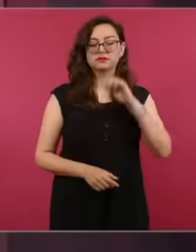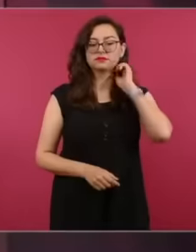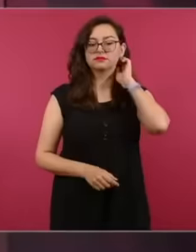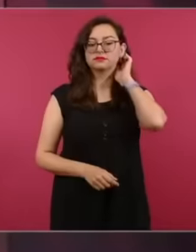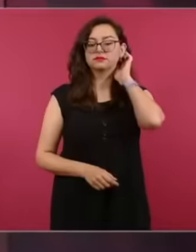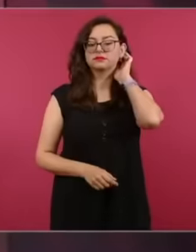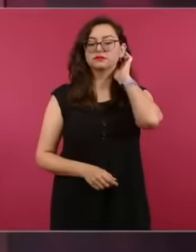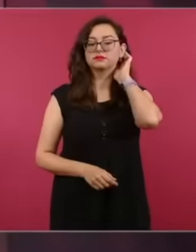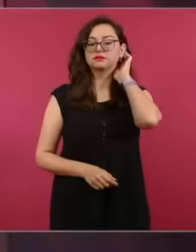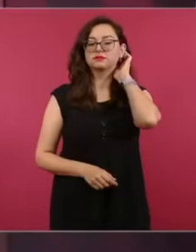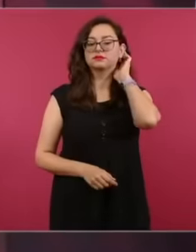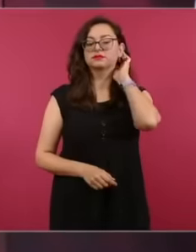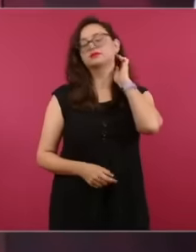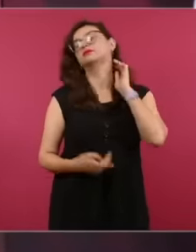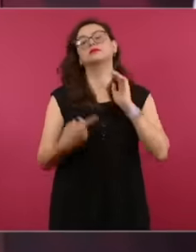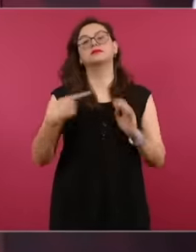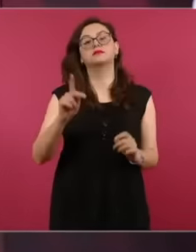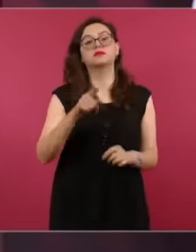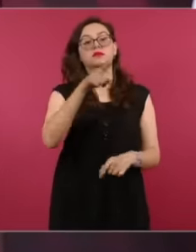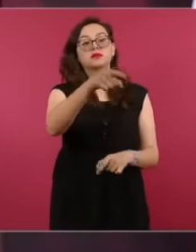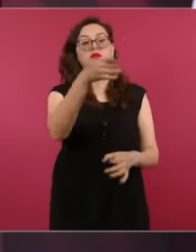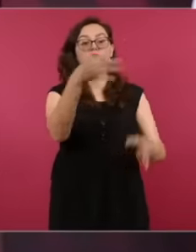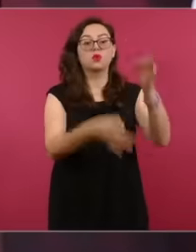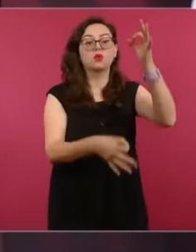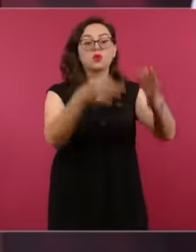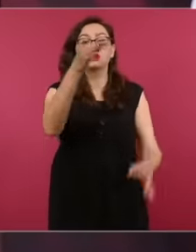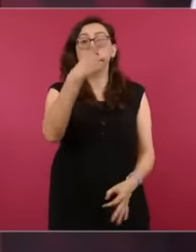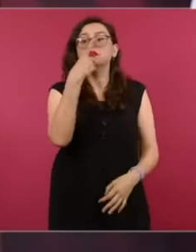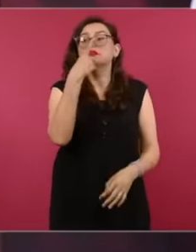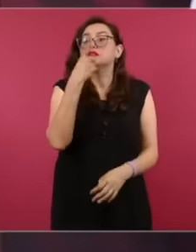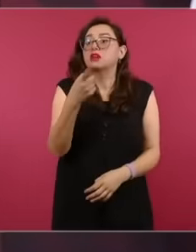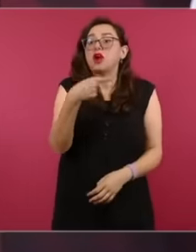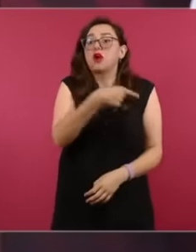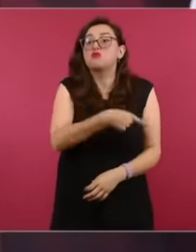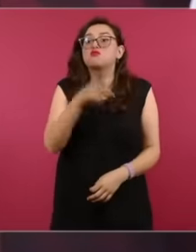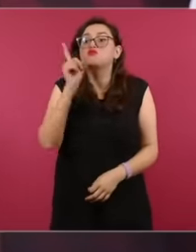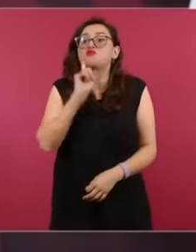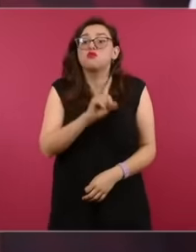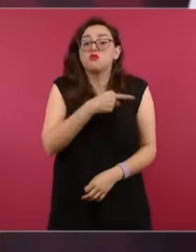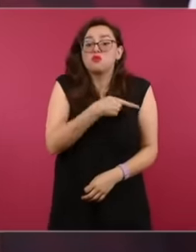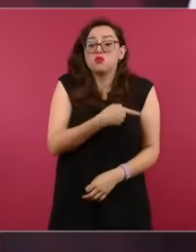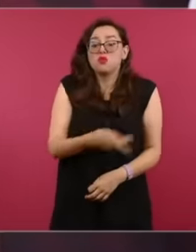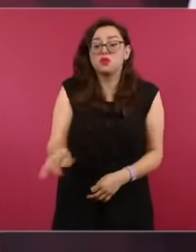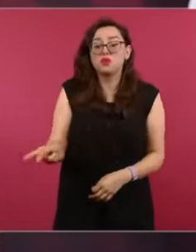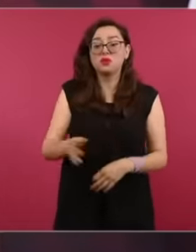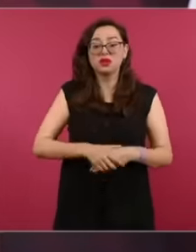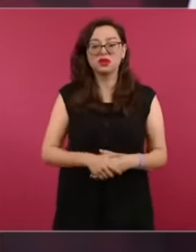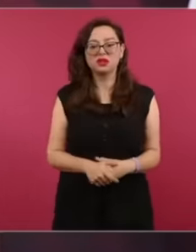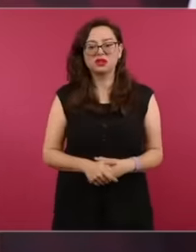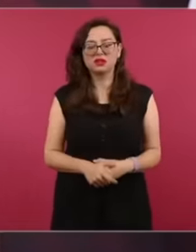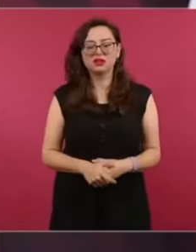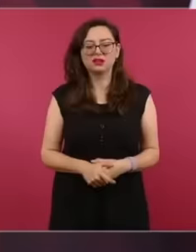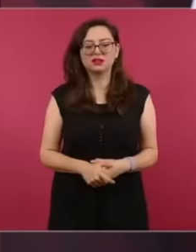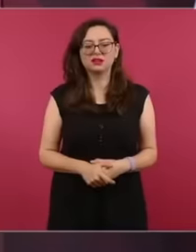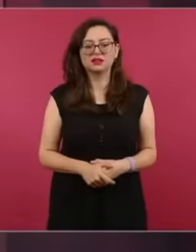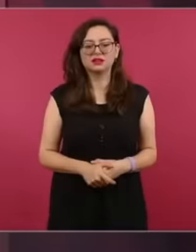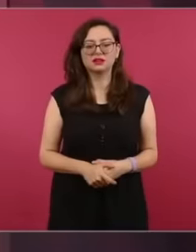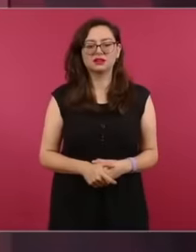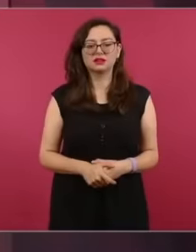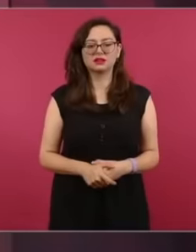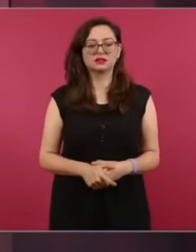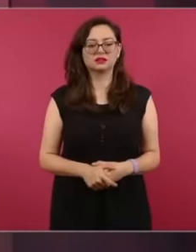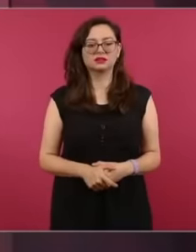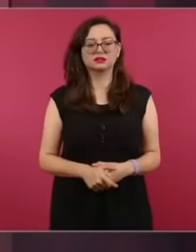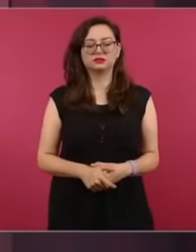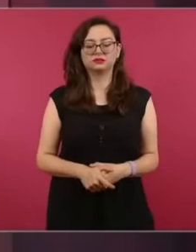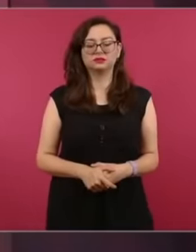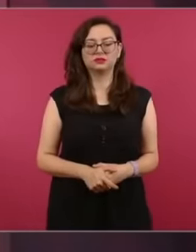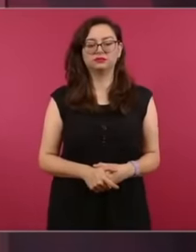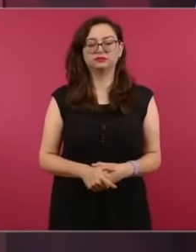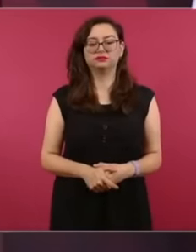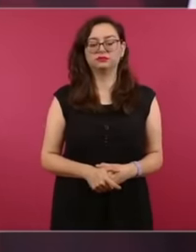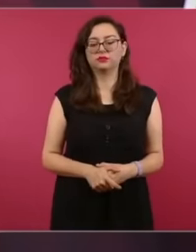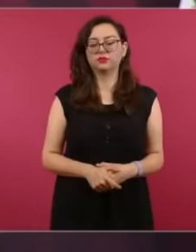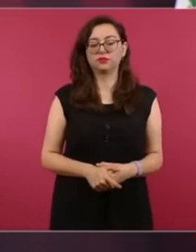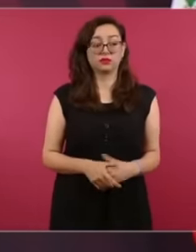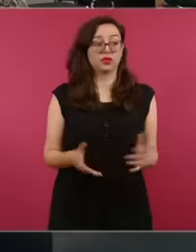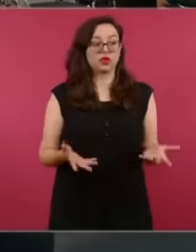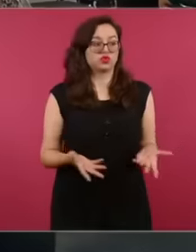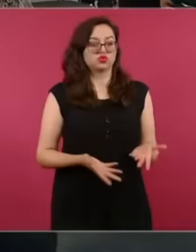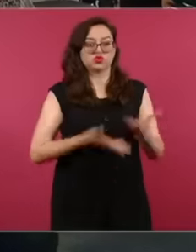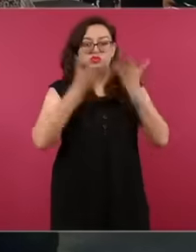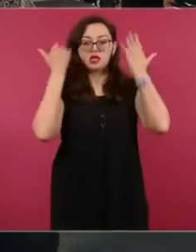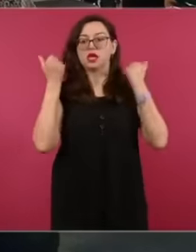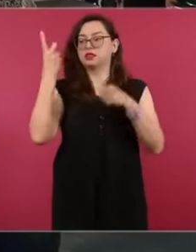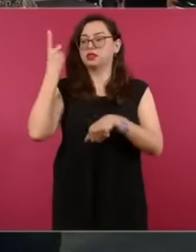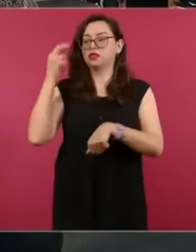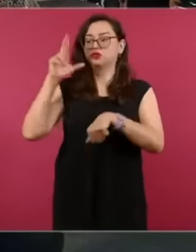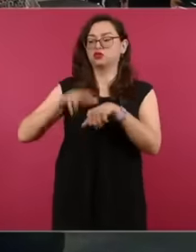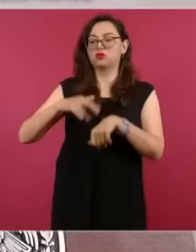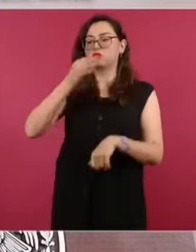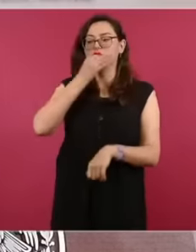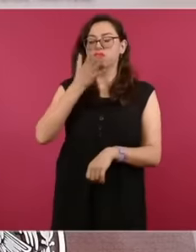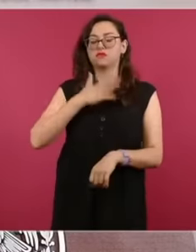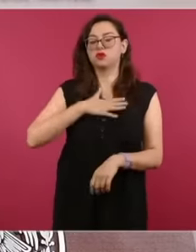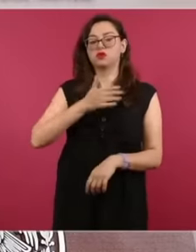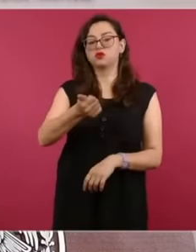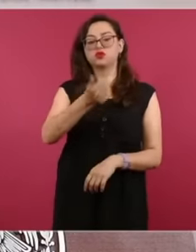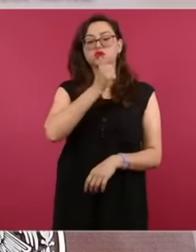judge uses. I don't know, no. The director of Pemex has informed me Yes of course no no